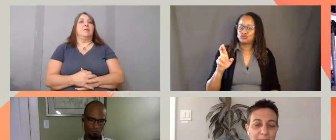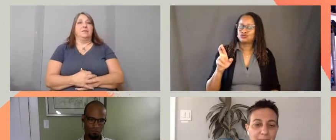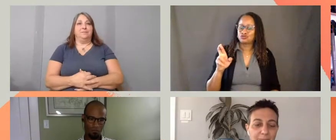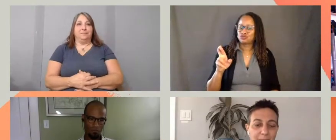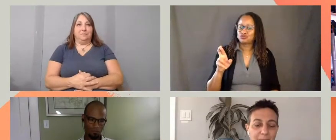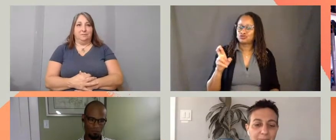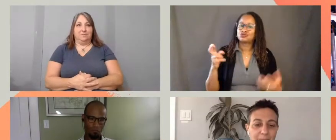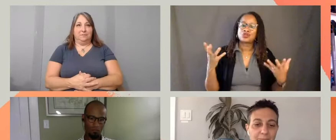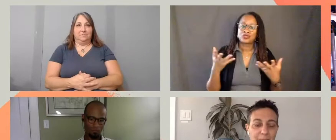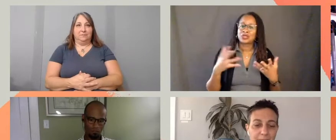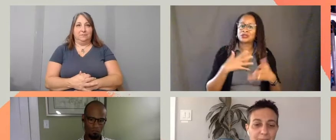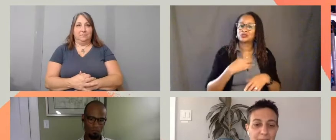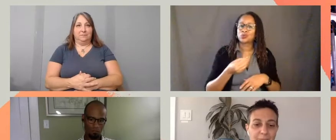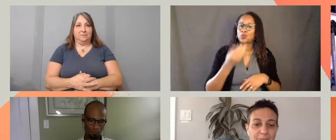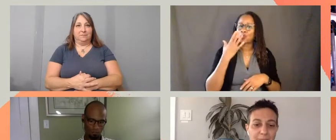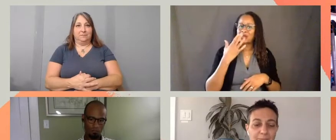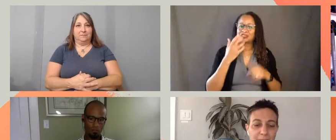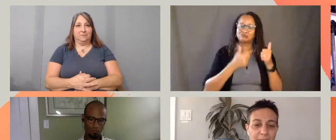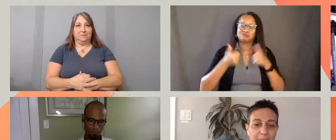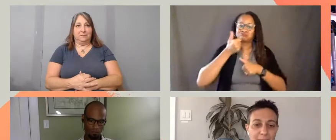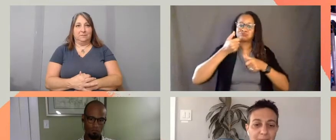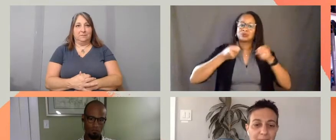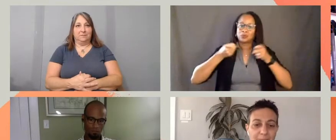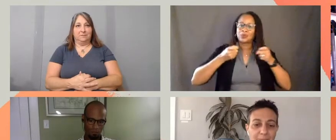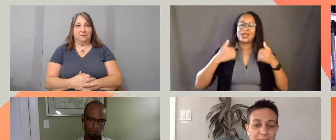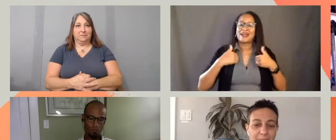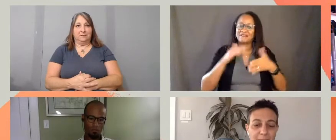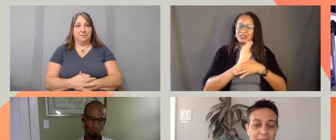this White hegemony that we have in the film industry at the moment.